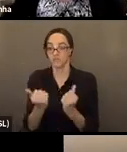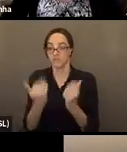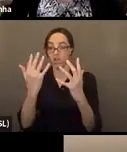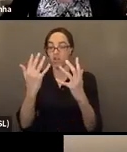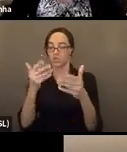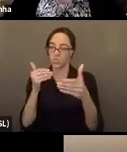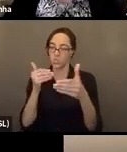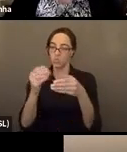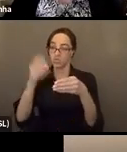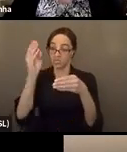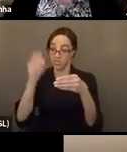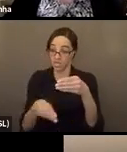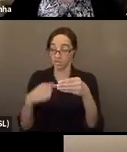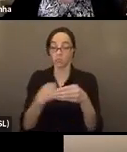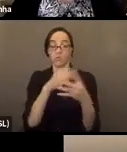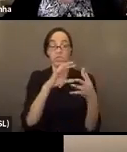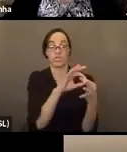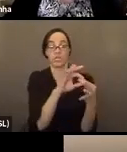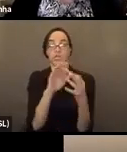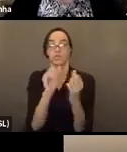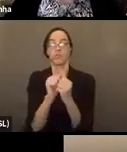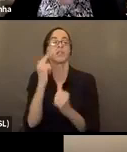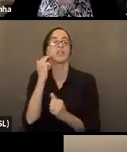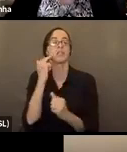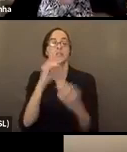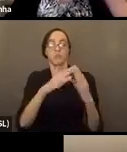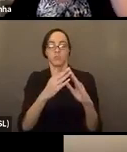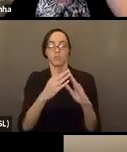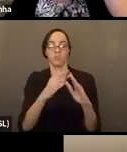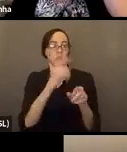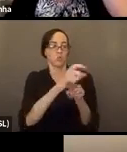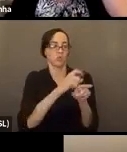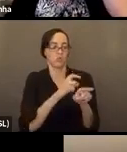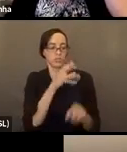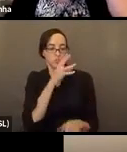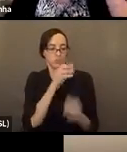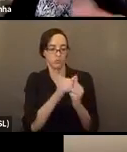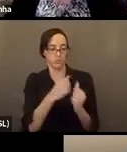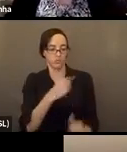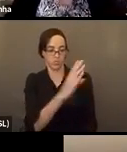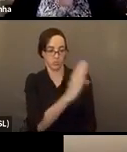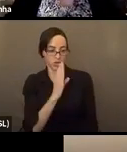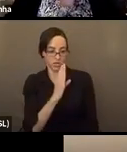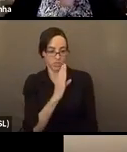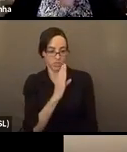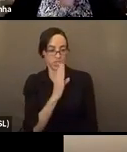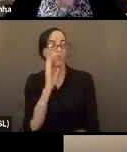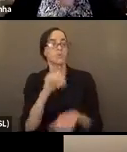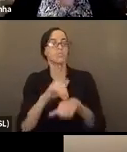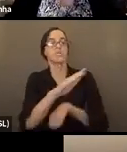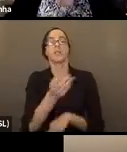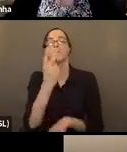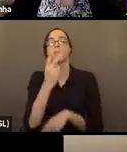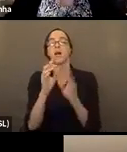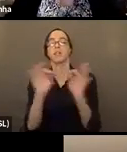to they would call and speak to me directly and then i would send out a bilingual driver to assist